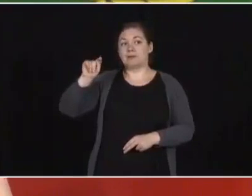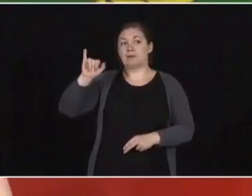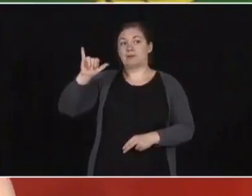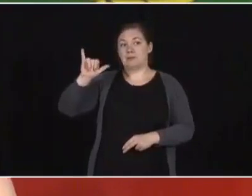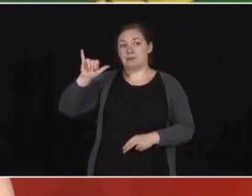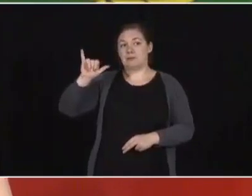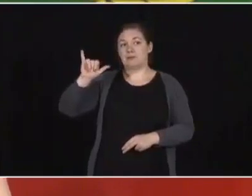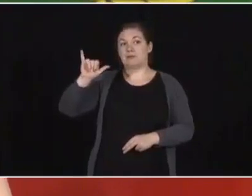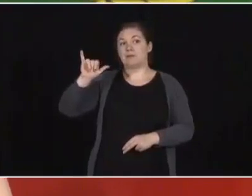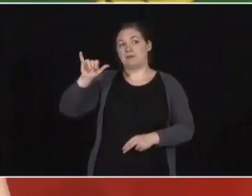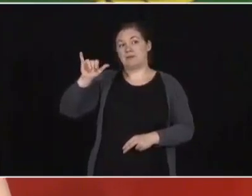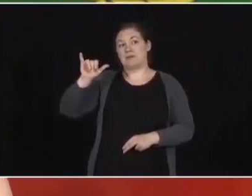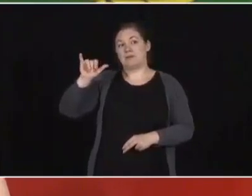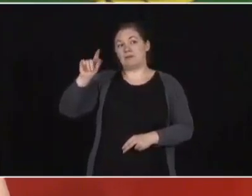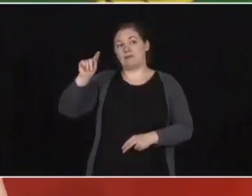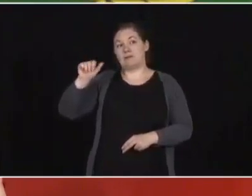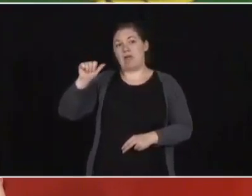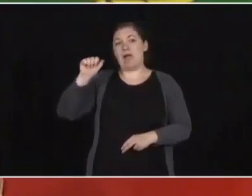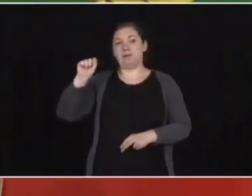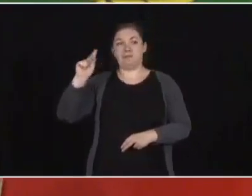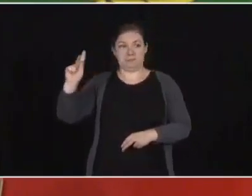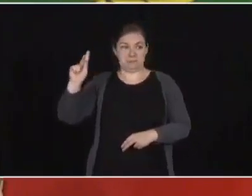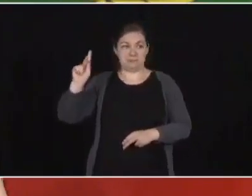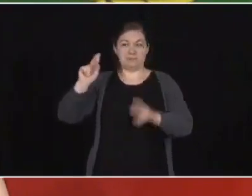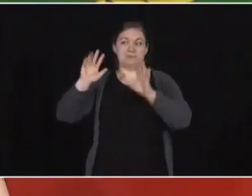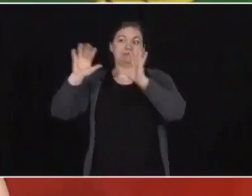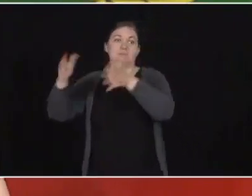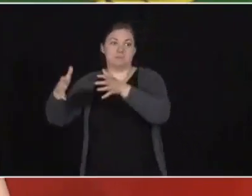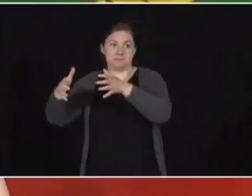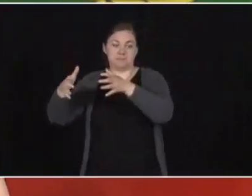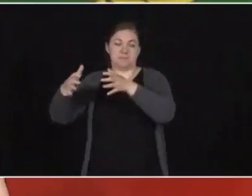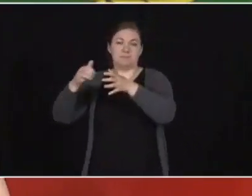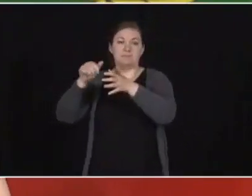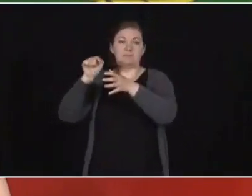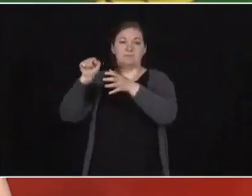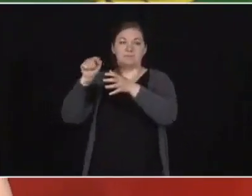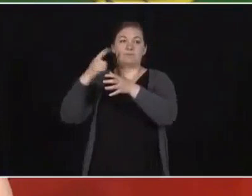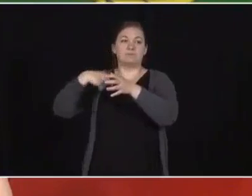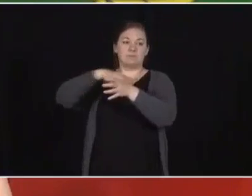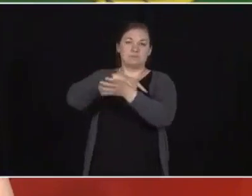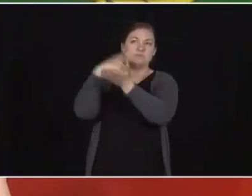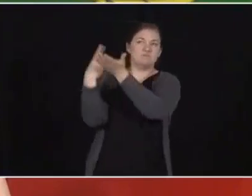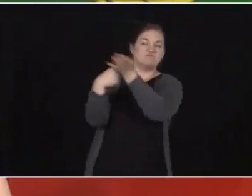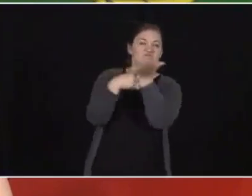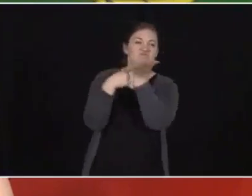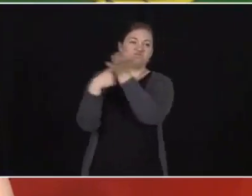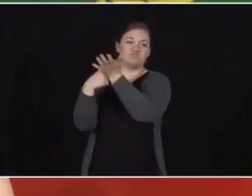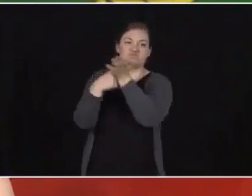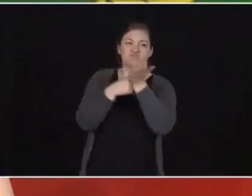is there is a national initiative called the immunity task force which we are all collaborating on to better understand how these